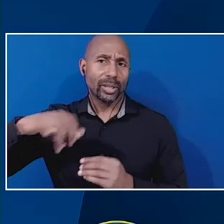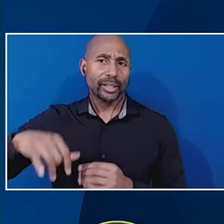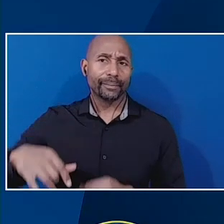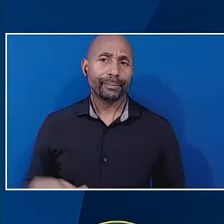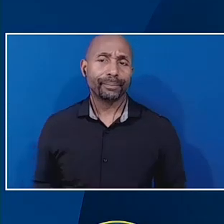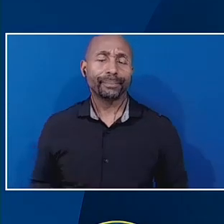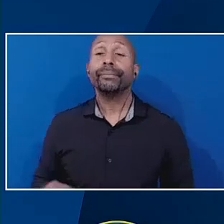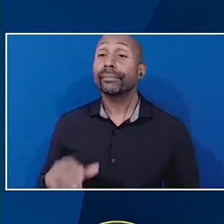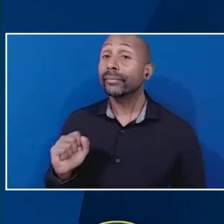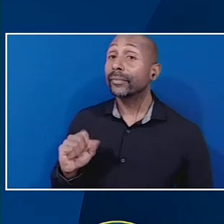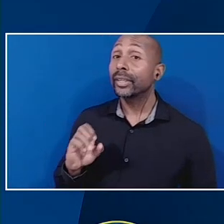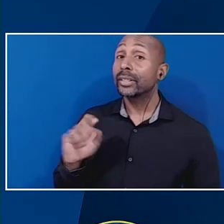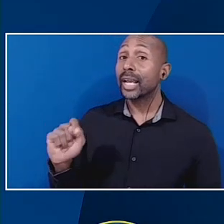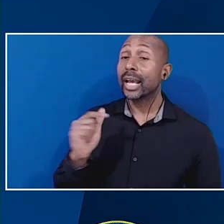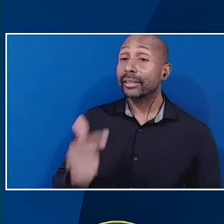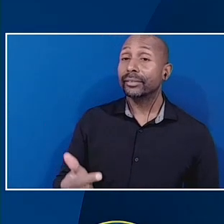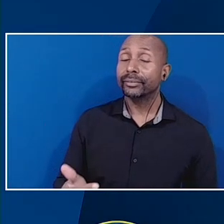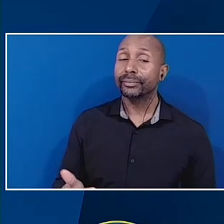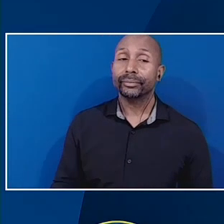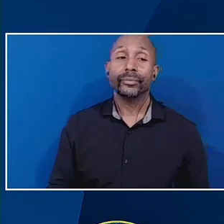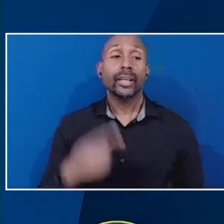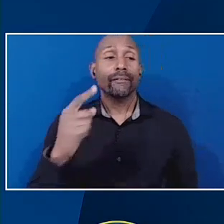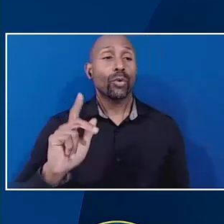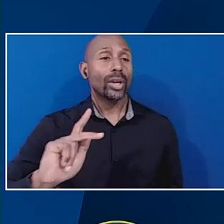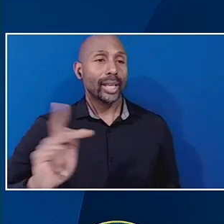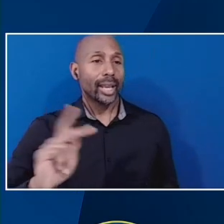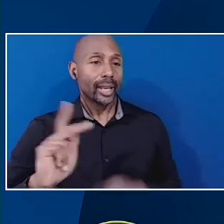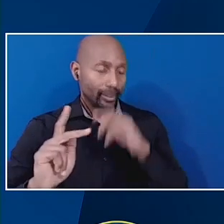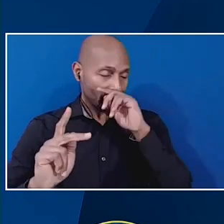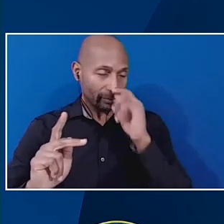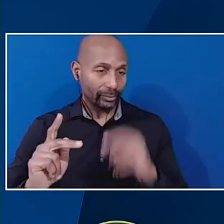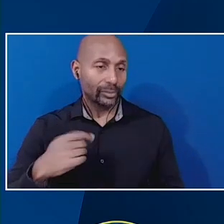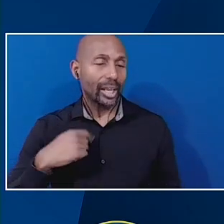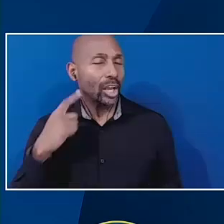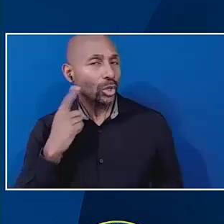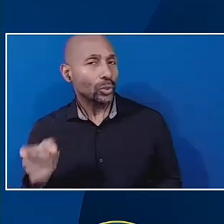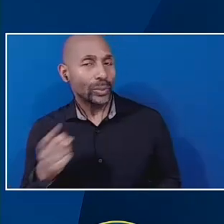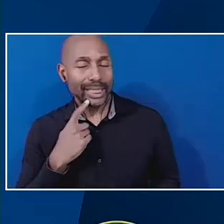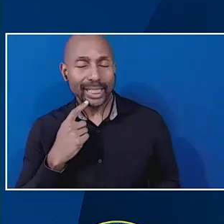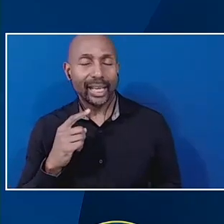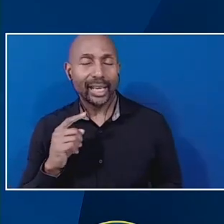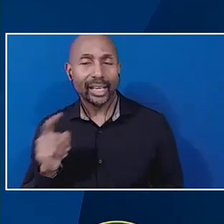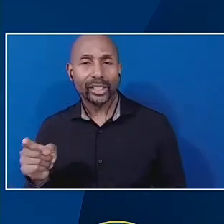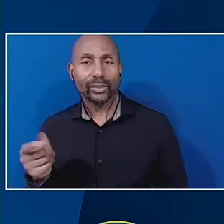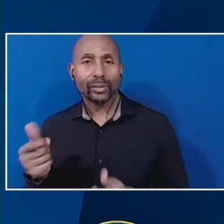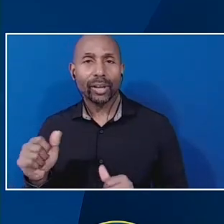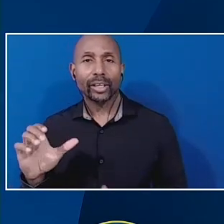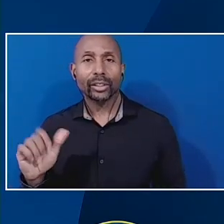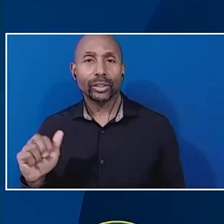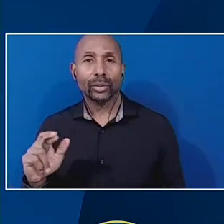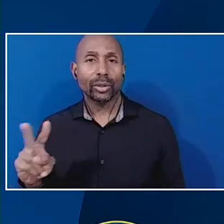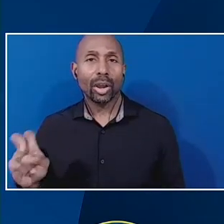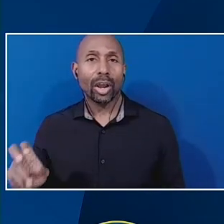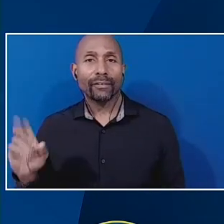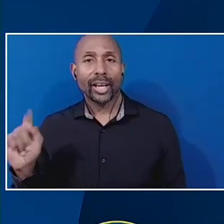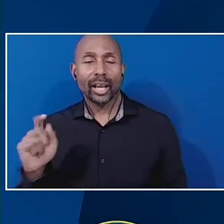Yeah on (k). So I heard you say that that was trying to carve out something specific to prison education programs.